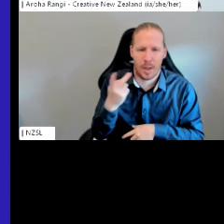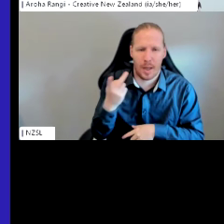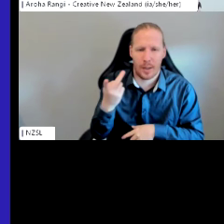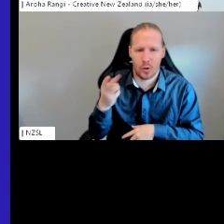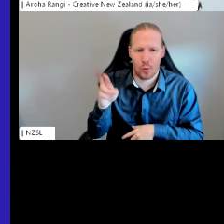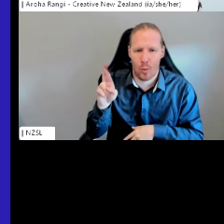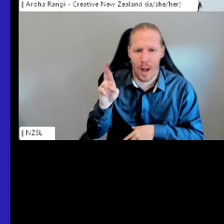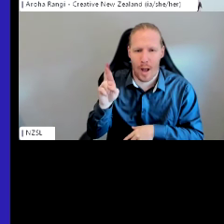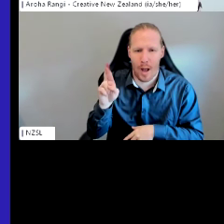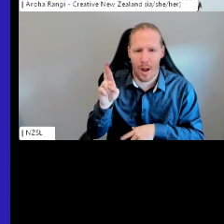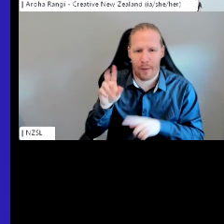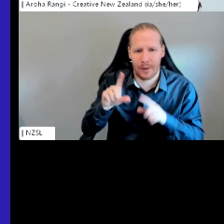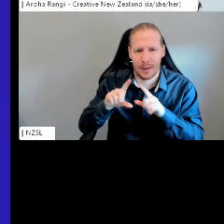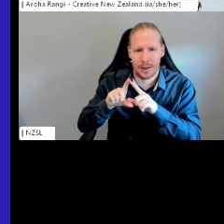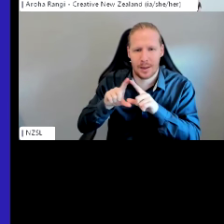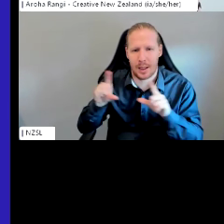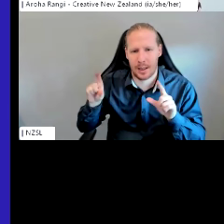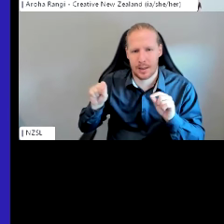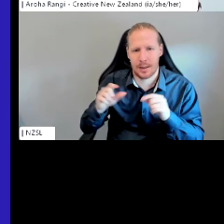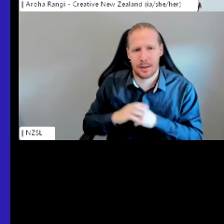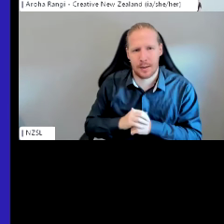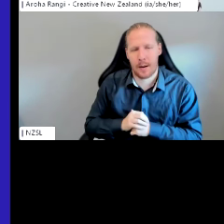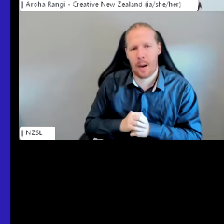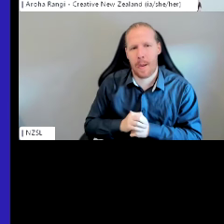prom or something, you know? They want they were really looking forward to an exciting night and to